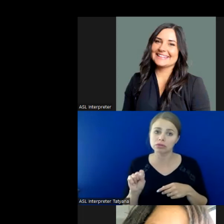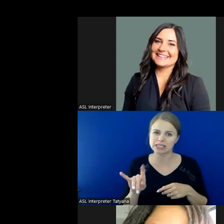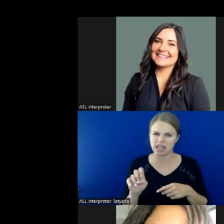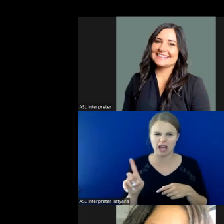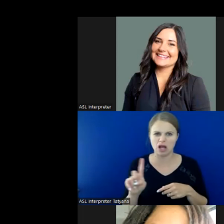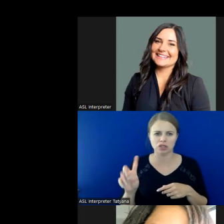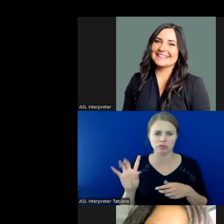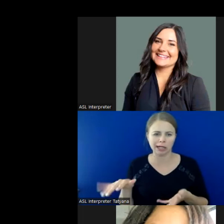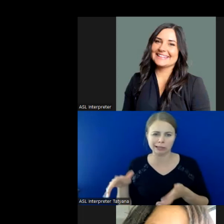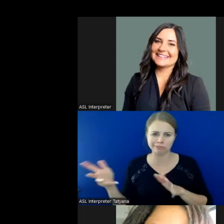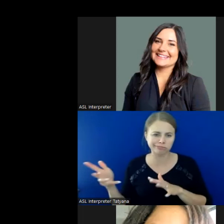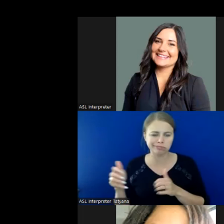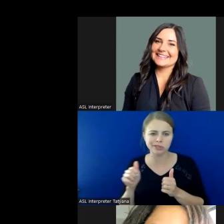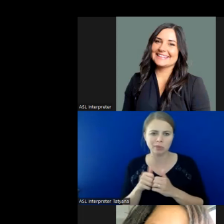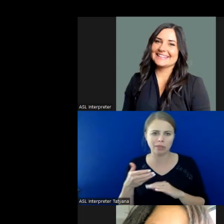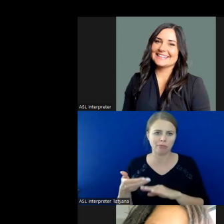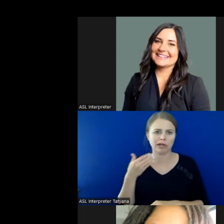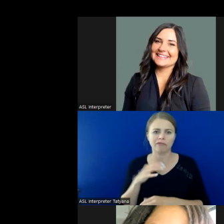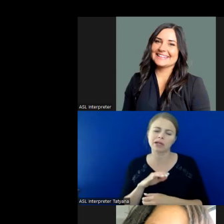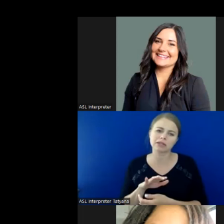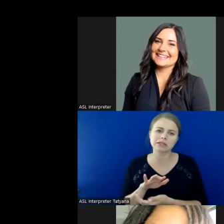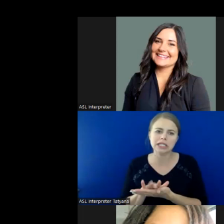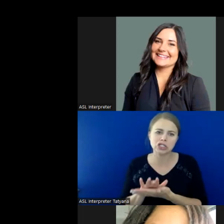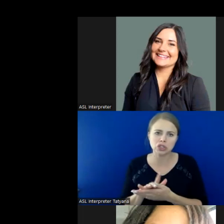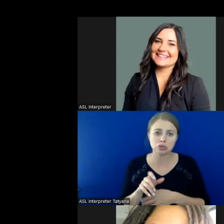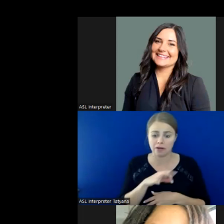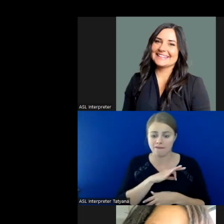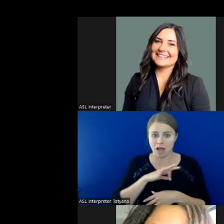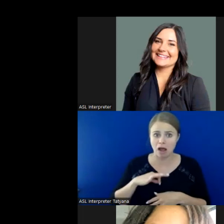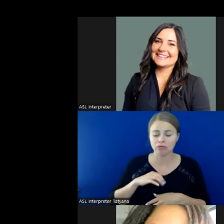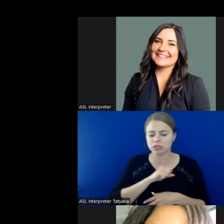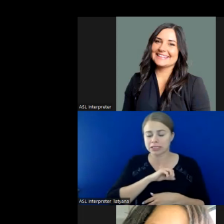at my previous institution is, for faculty and staff,